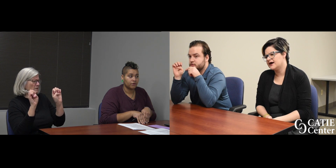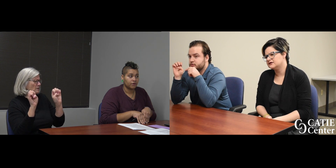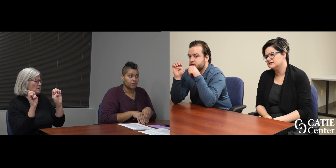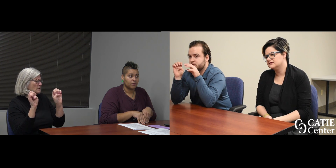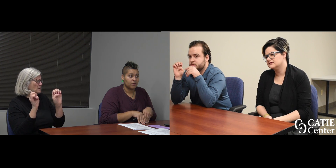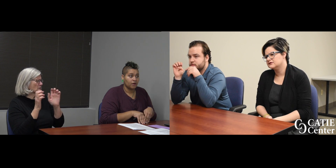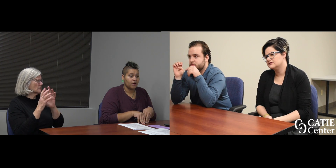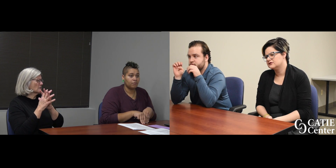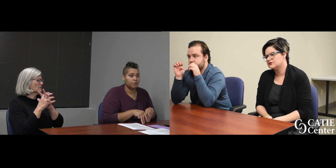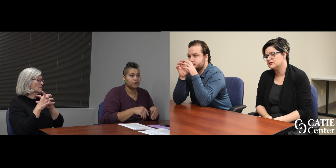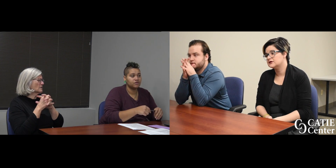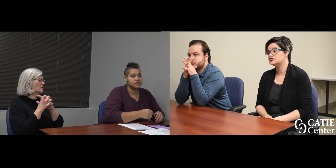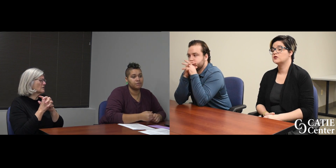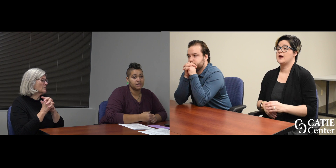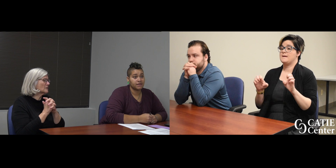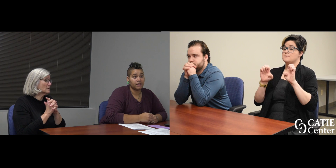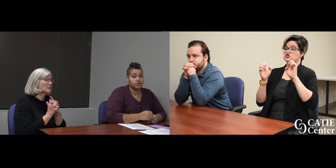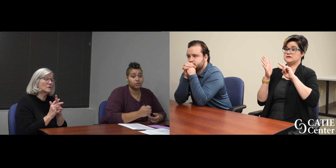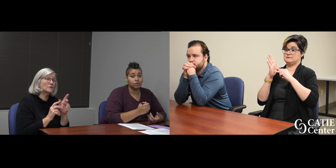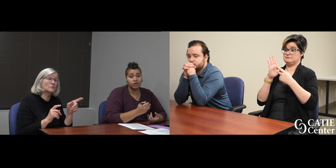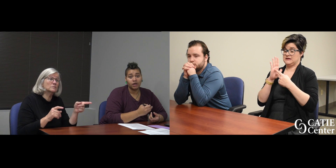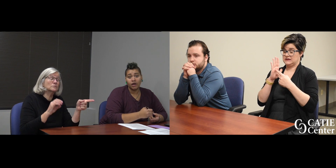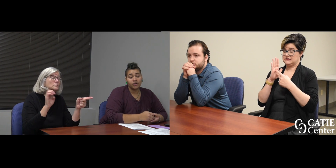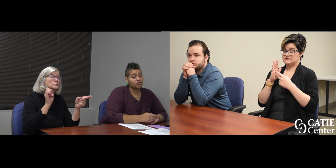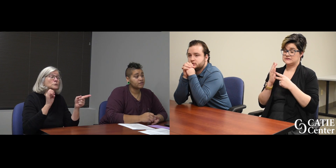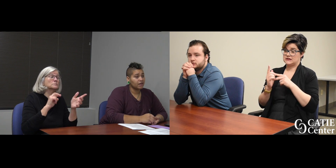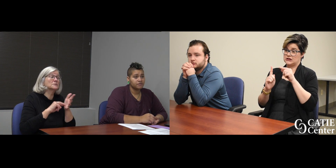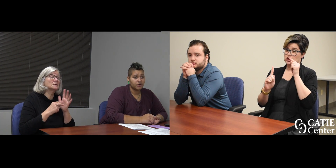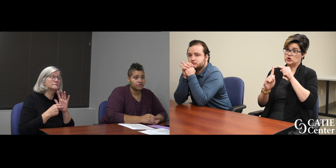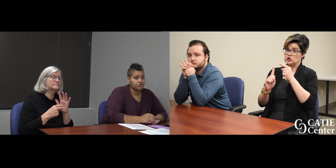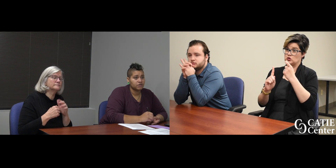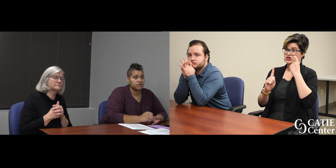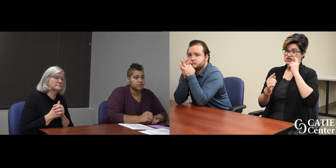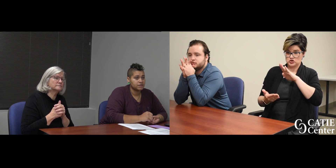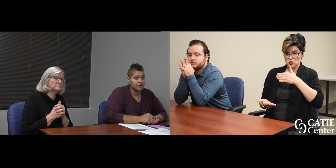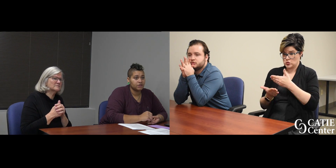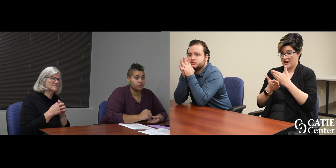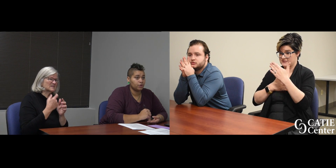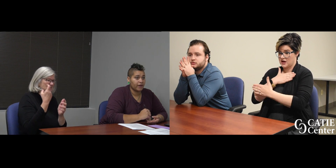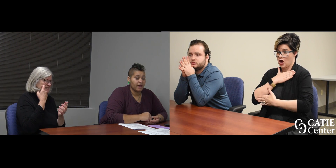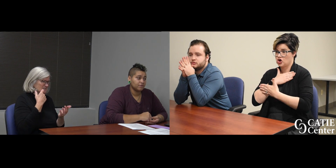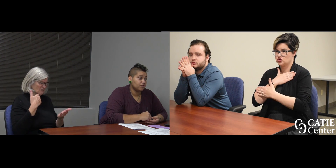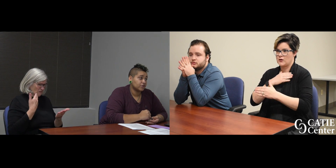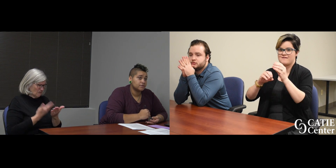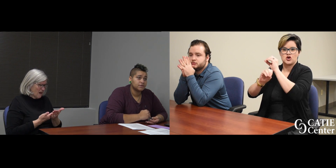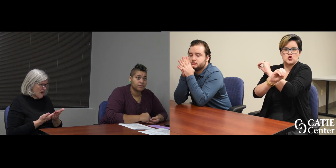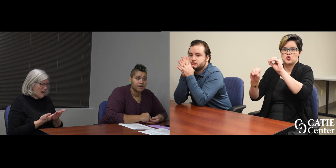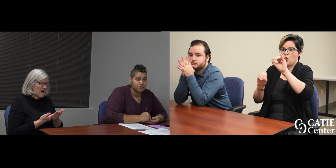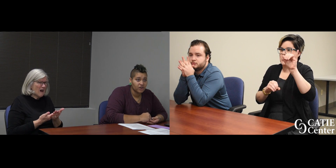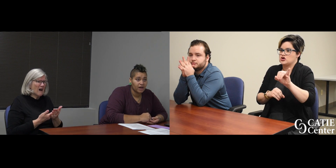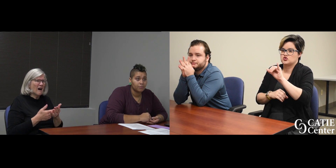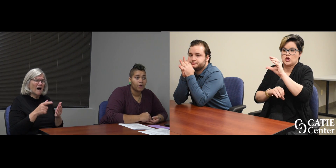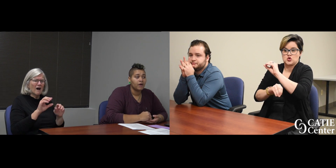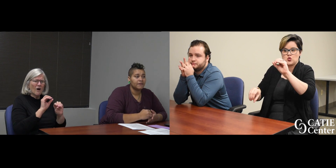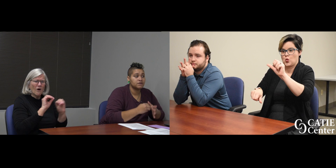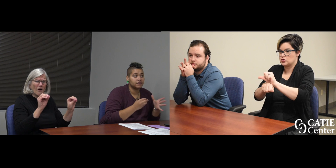Emergency means that you just got to the country, to the state. You don't have insurance. You don't have a job.